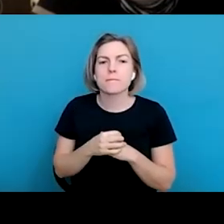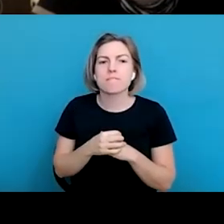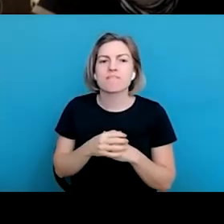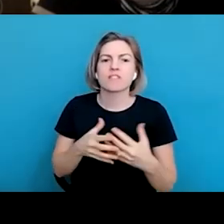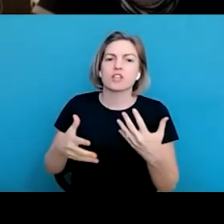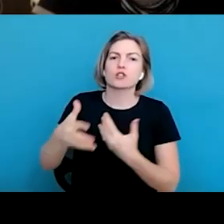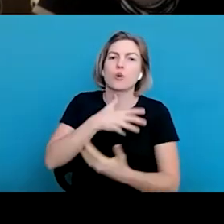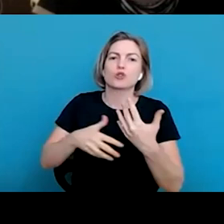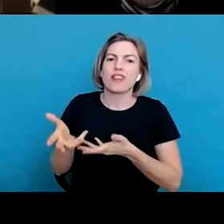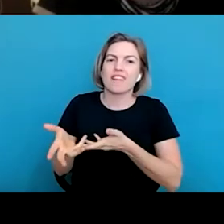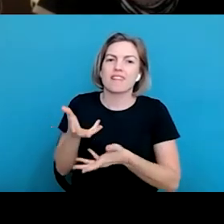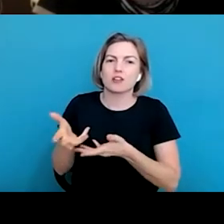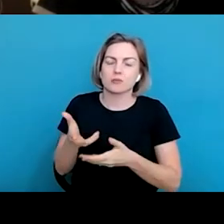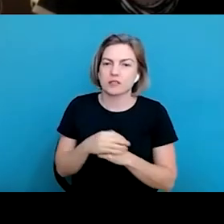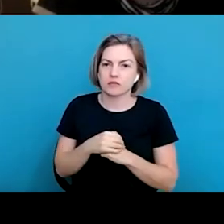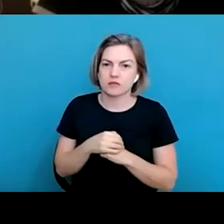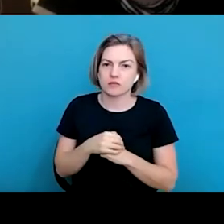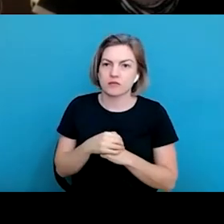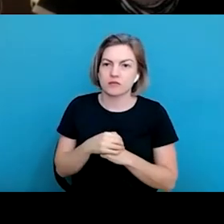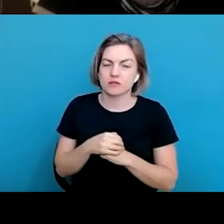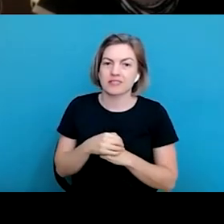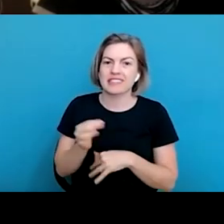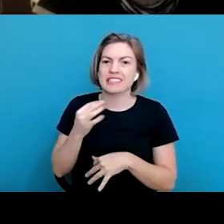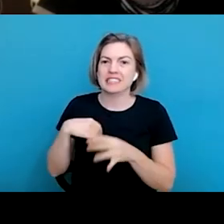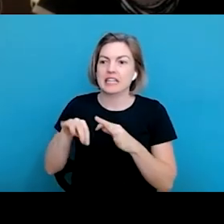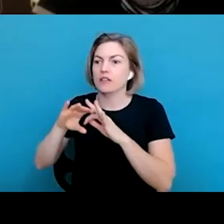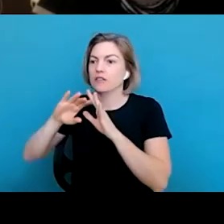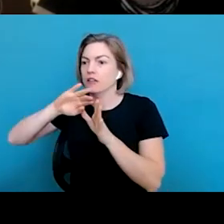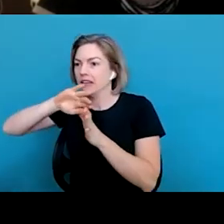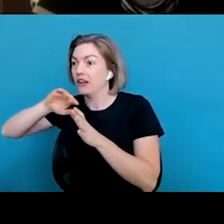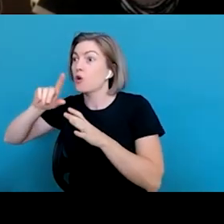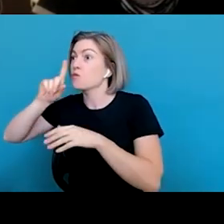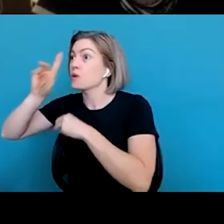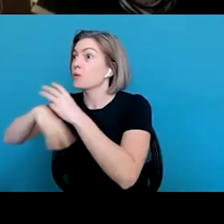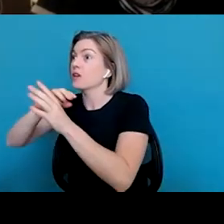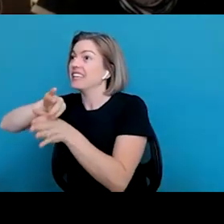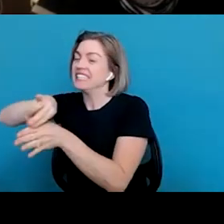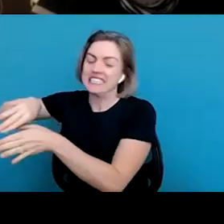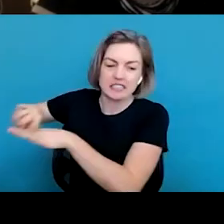So rather than going off into a space, this isolated space that I hear a lot of, particular